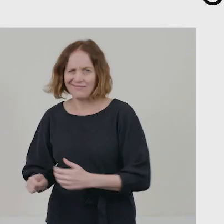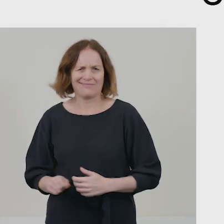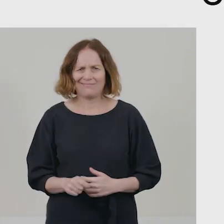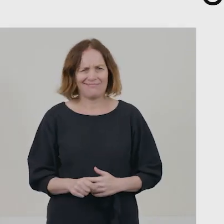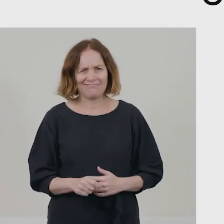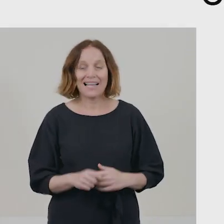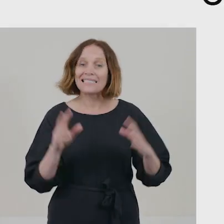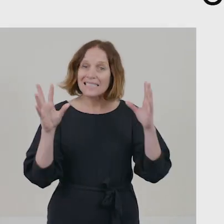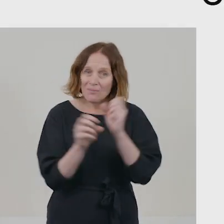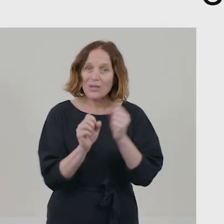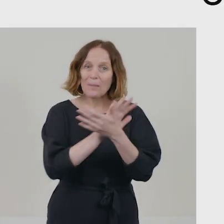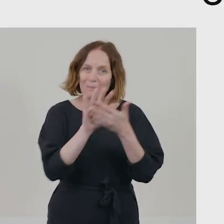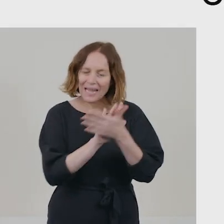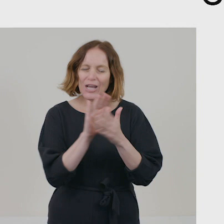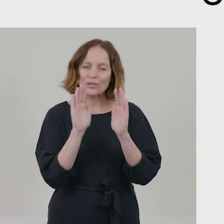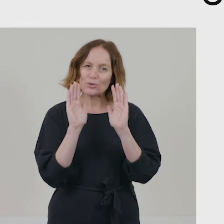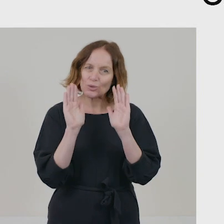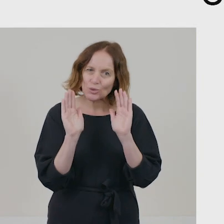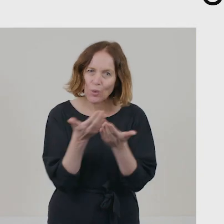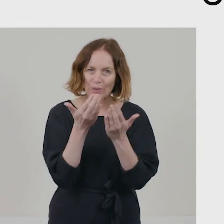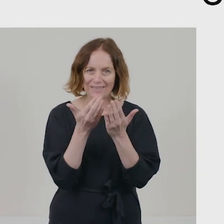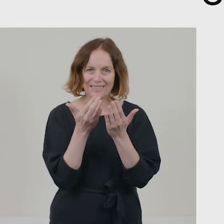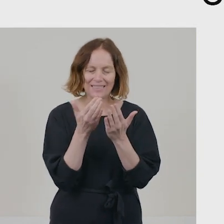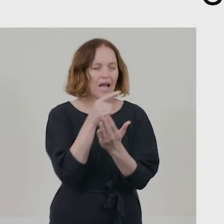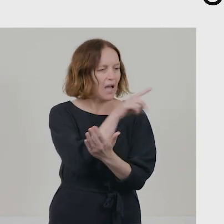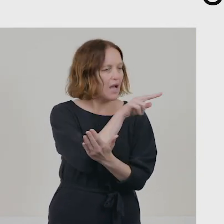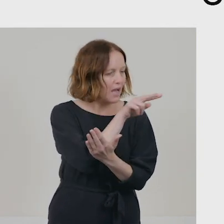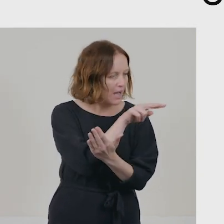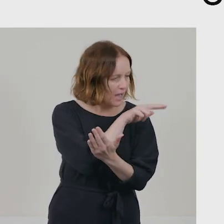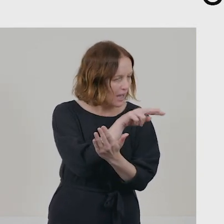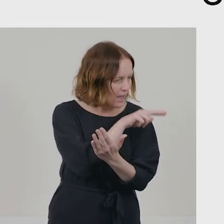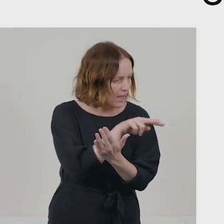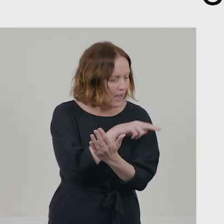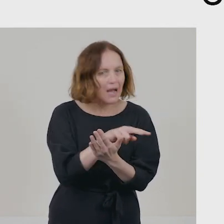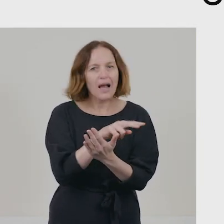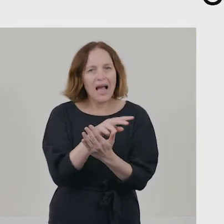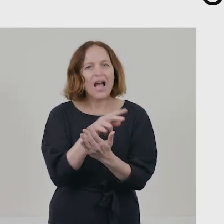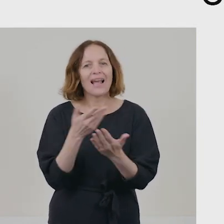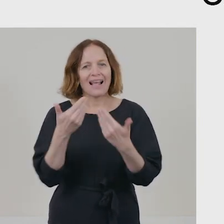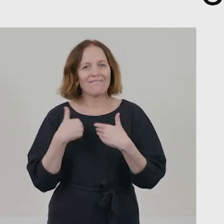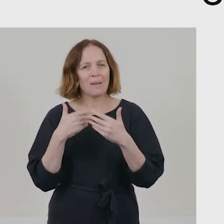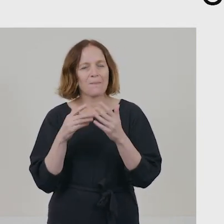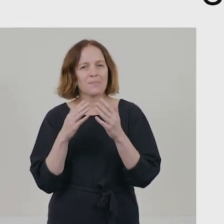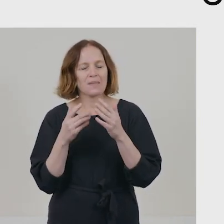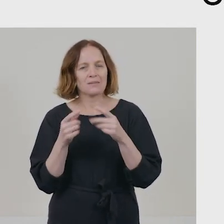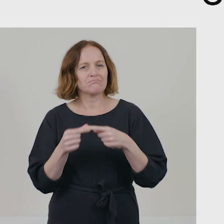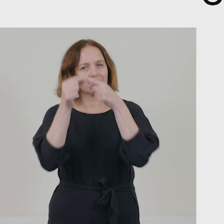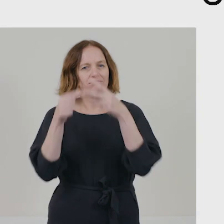Summarising means creating a shortened version of a text, with the purpose of expressing the main points or ideas.